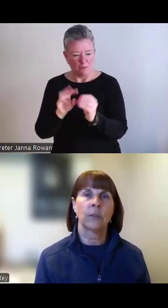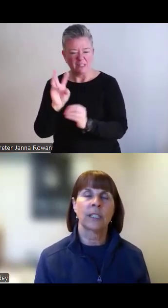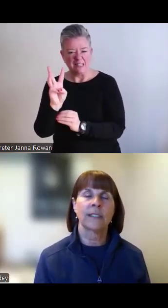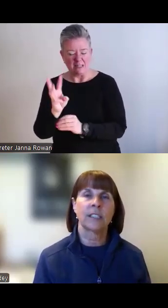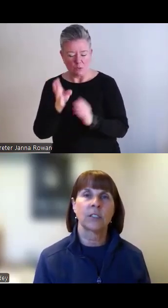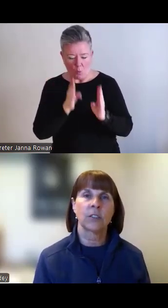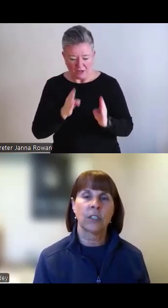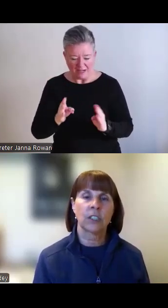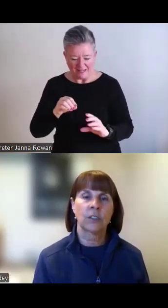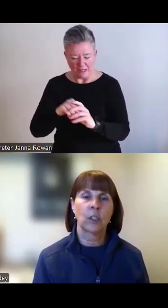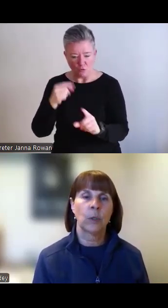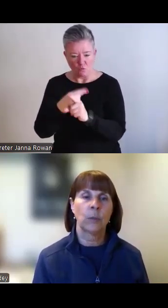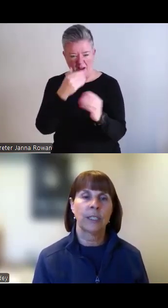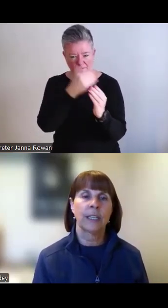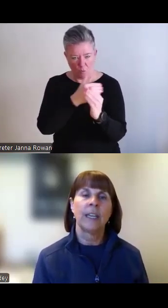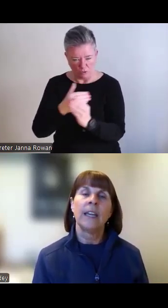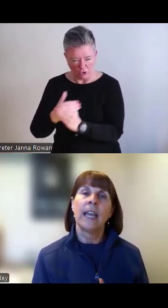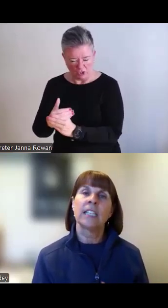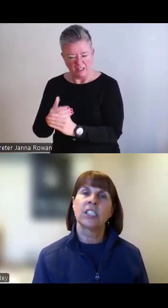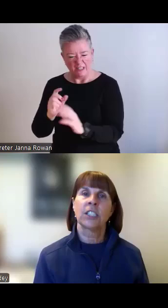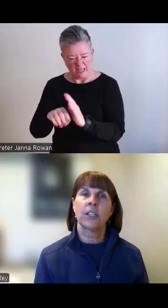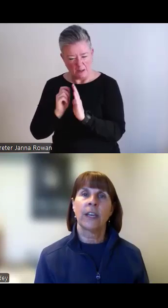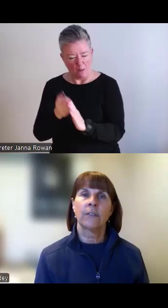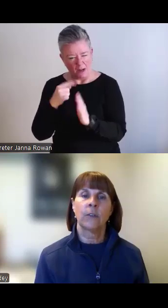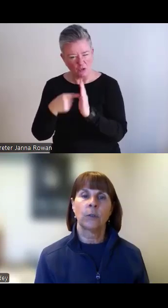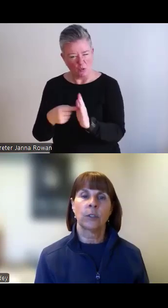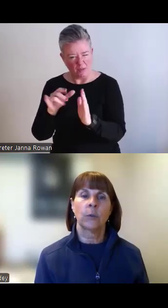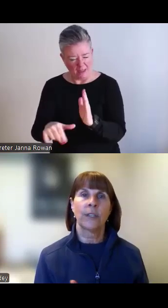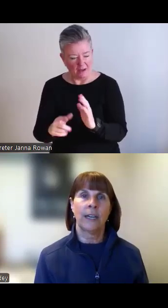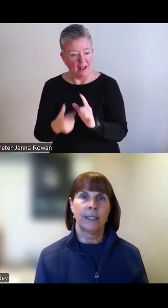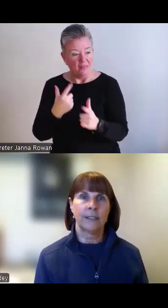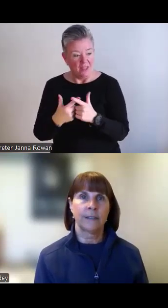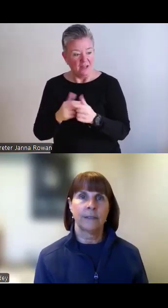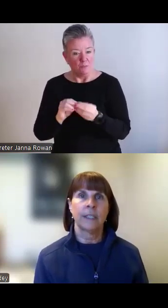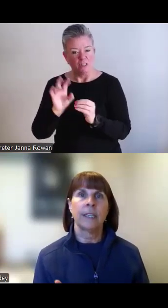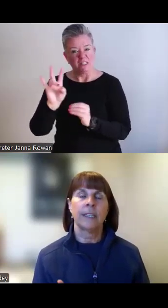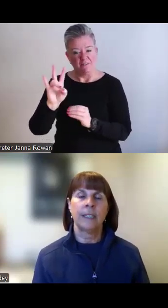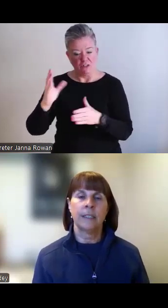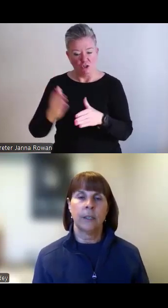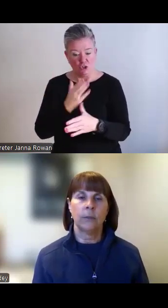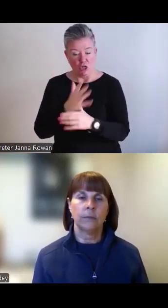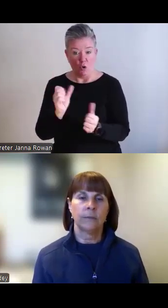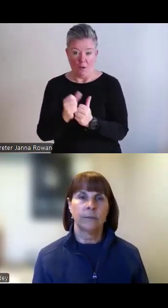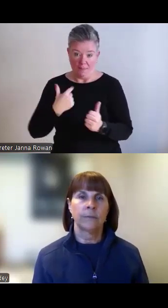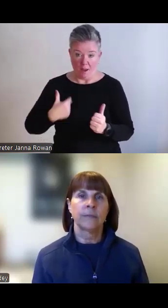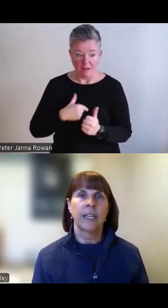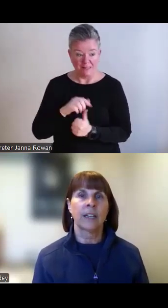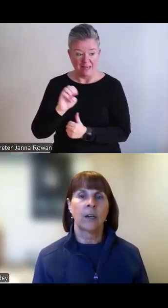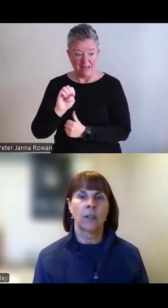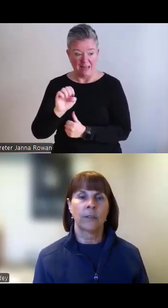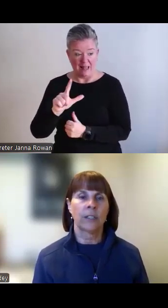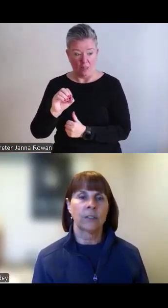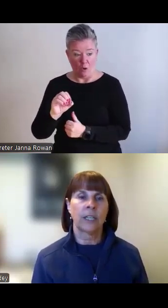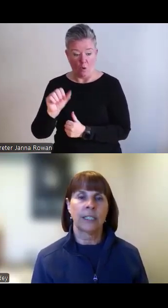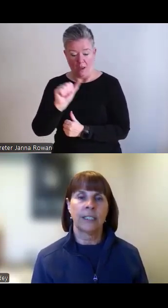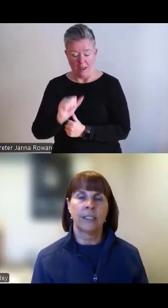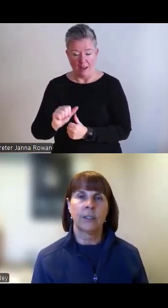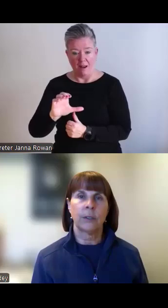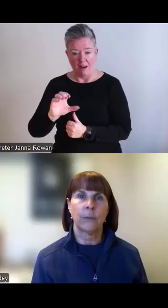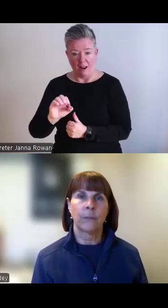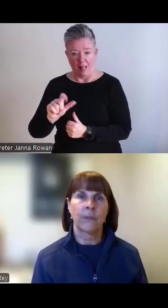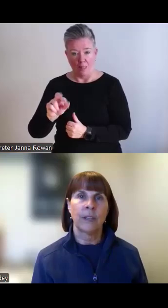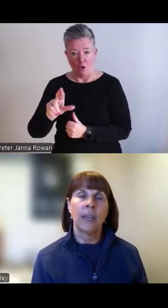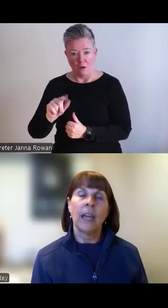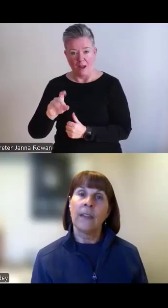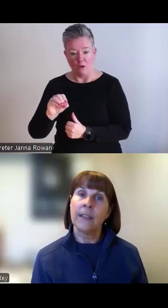you the organizational structure in a moment and share that folder with us, elo@col.edu.